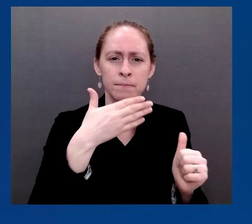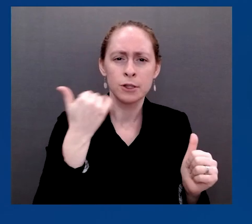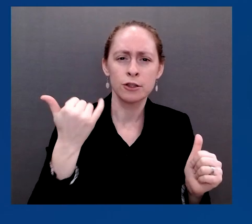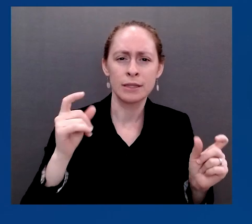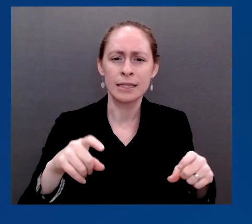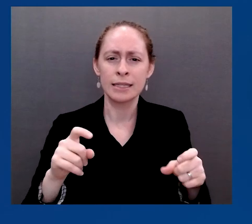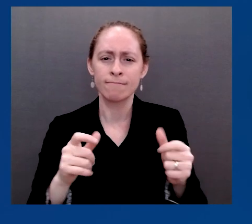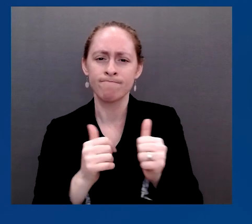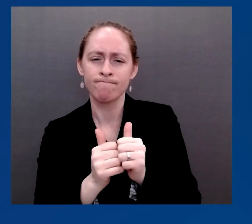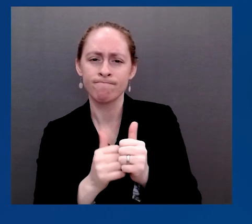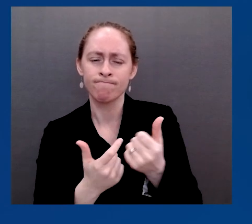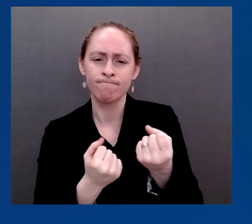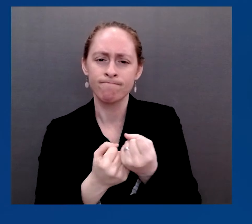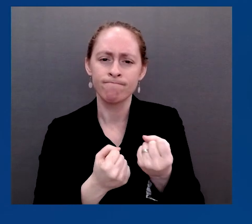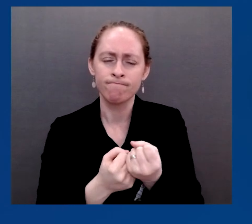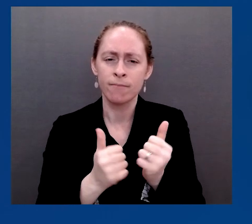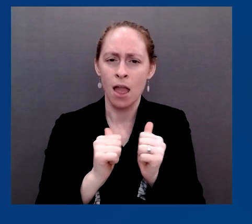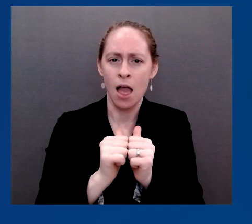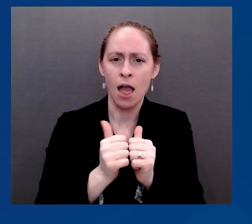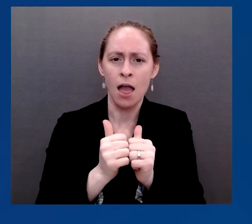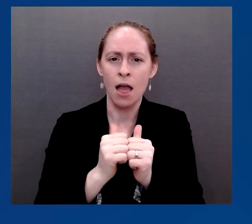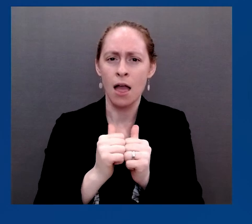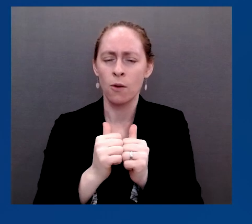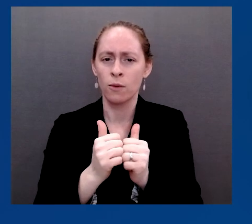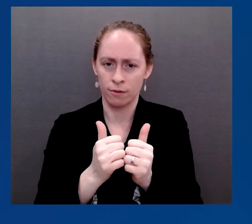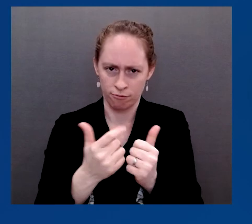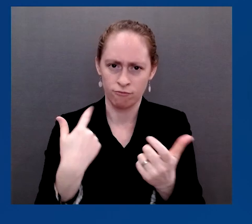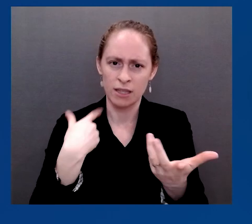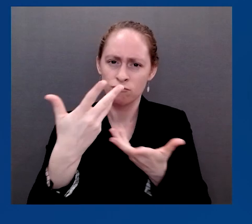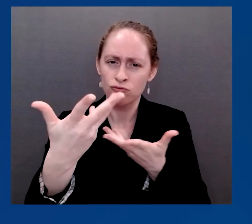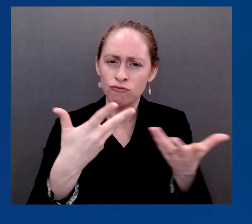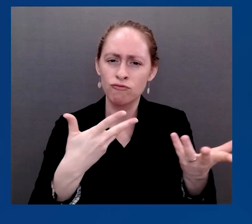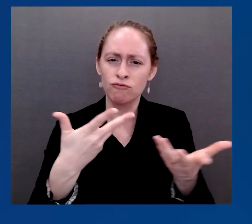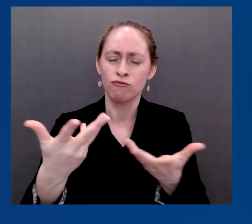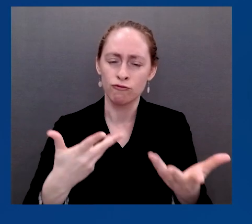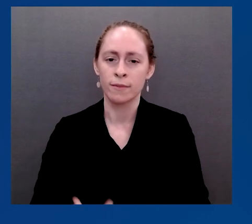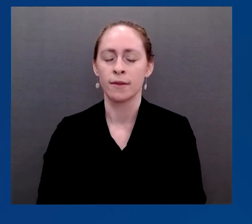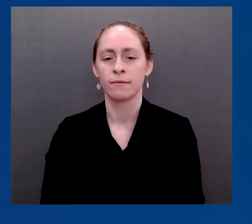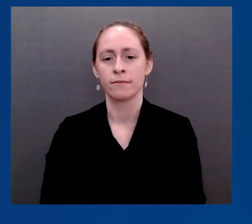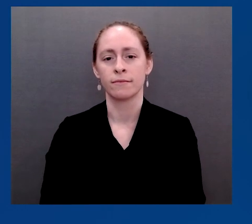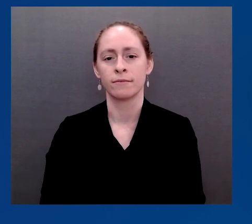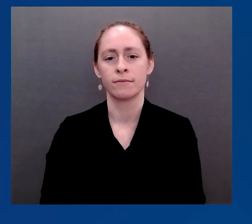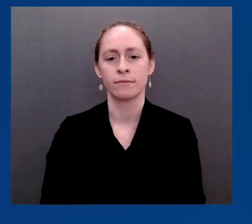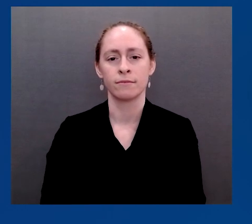cases have fallen more significantly, and this will lead to different approaches and different timing.